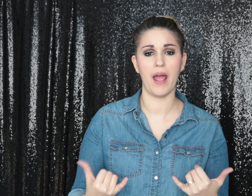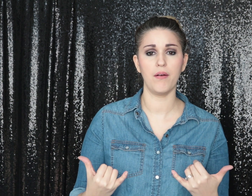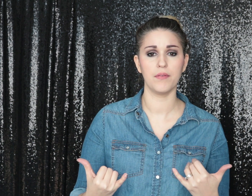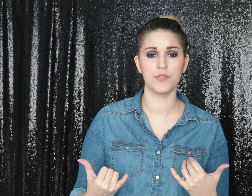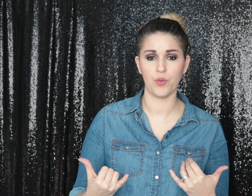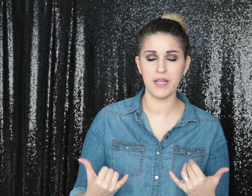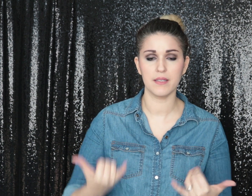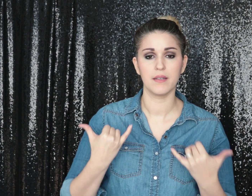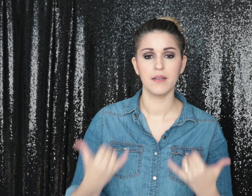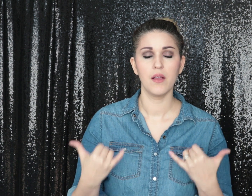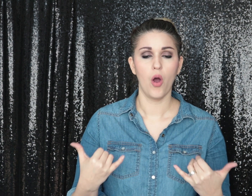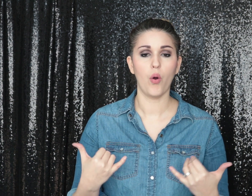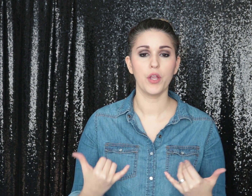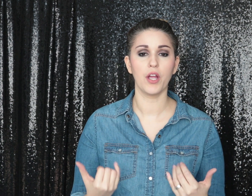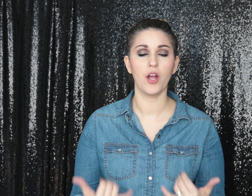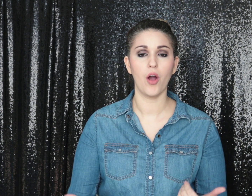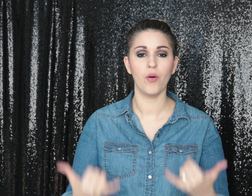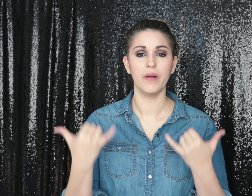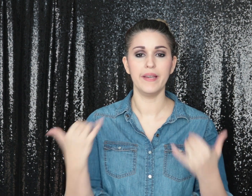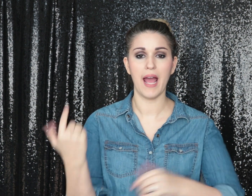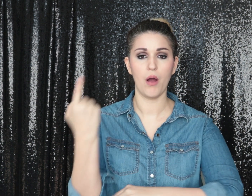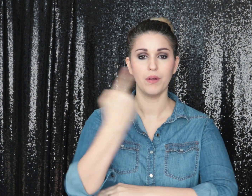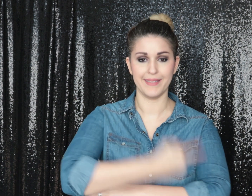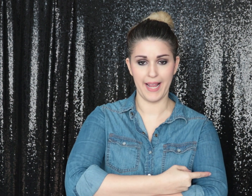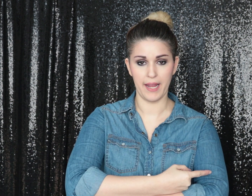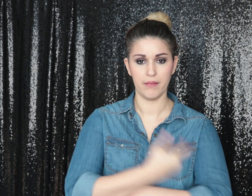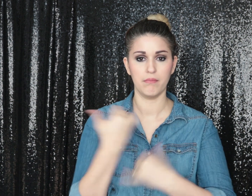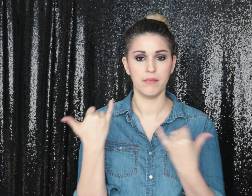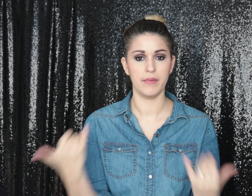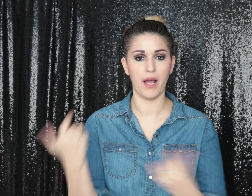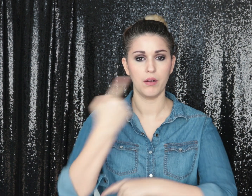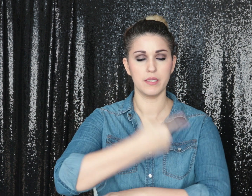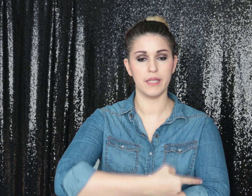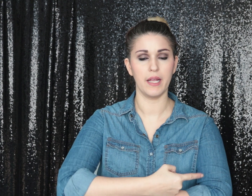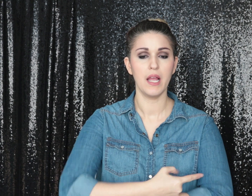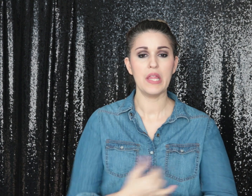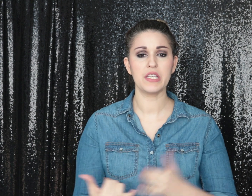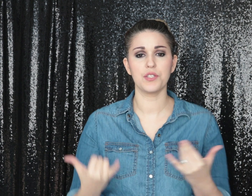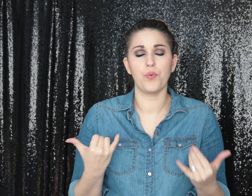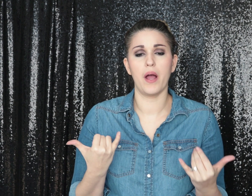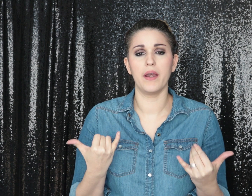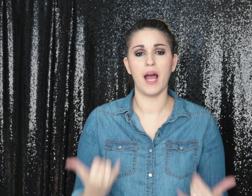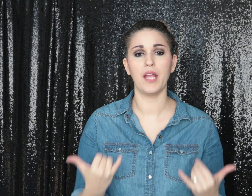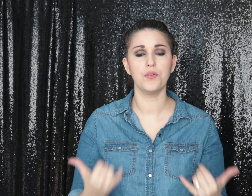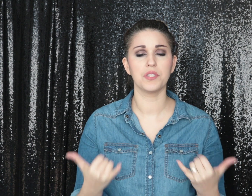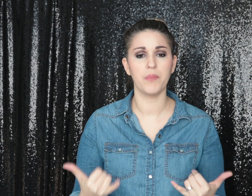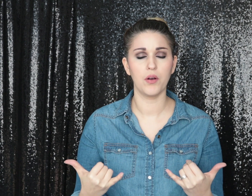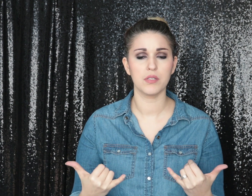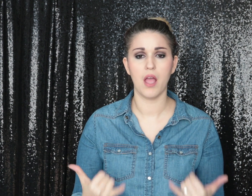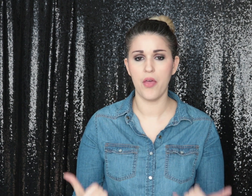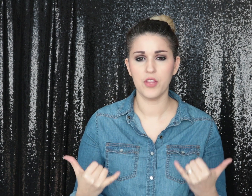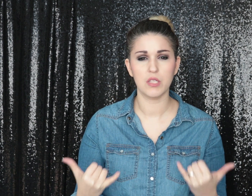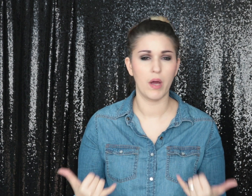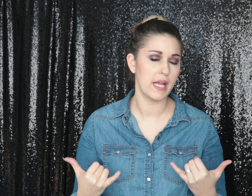now it's twice or you can go now day. Now Dee, this is one I use the Bose and the salon.